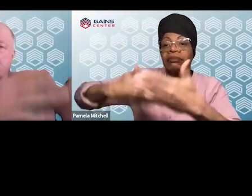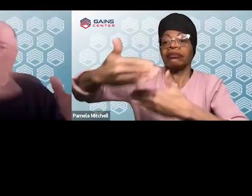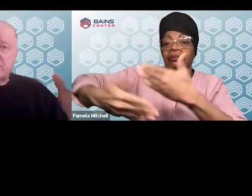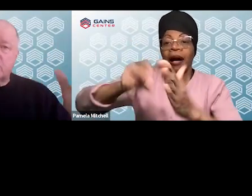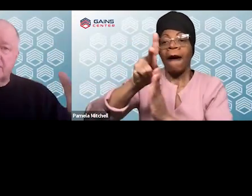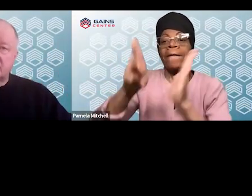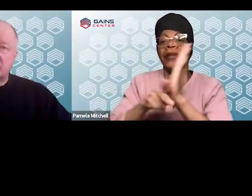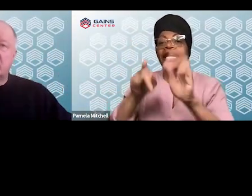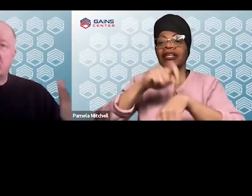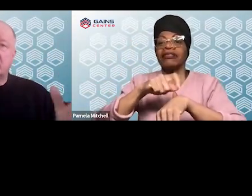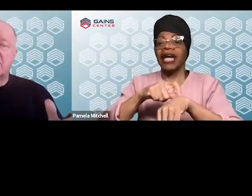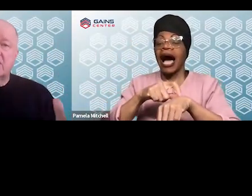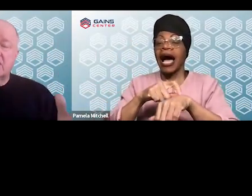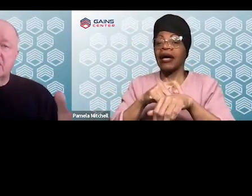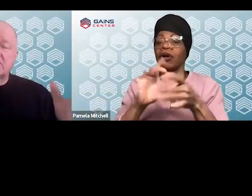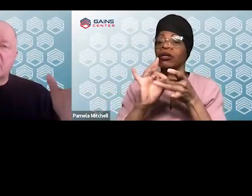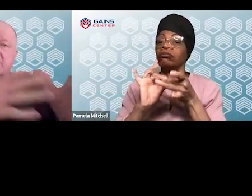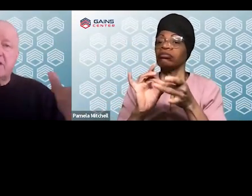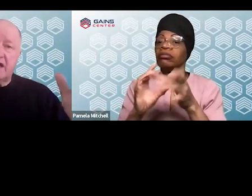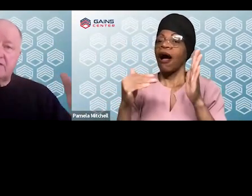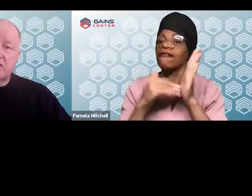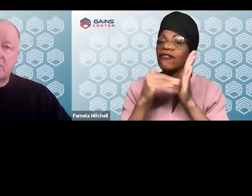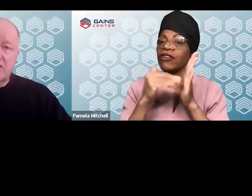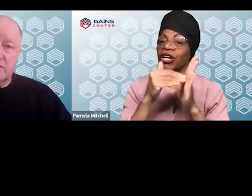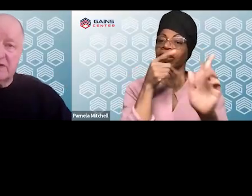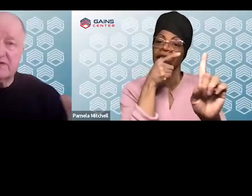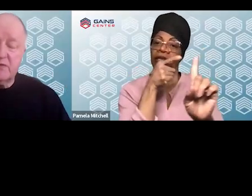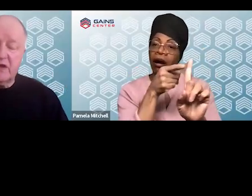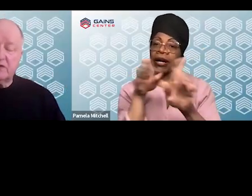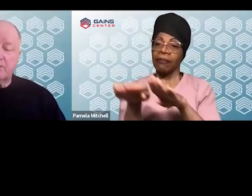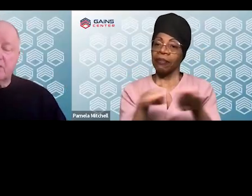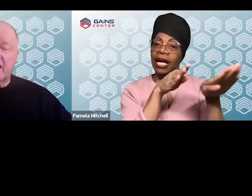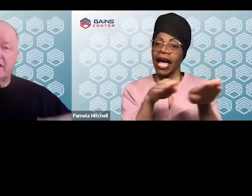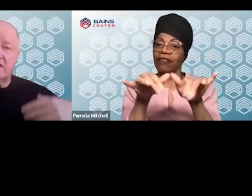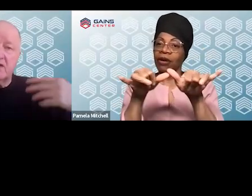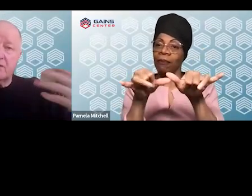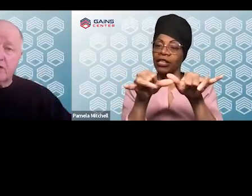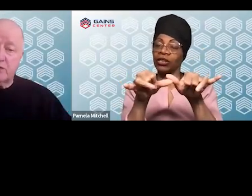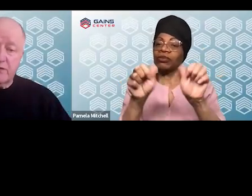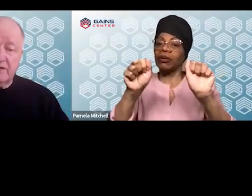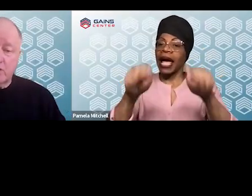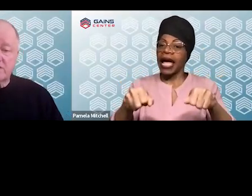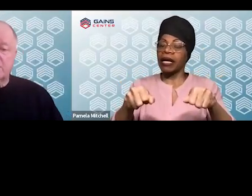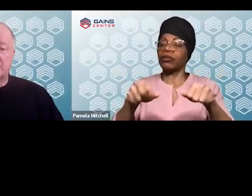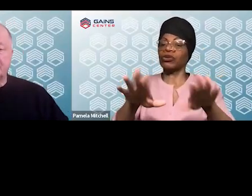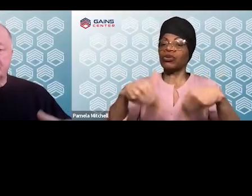with frequent target behavior measurements to be able to provide frequent reinforcement.